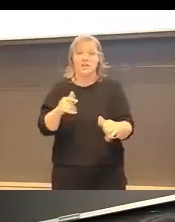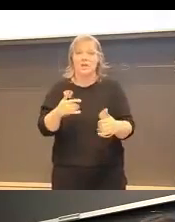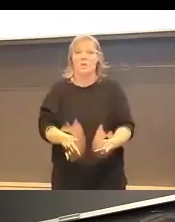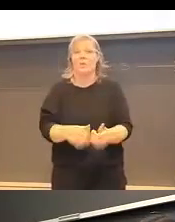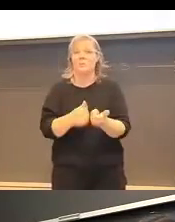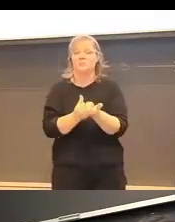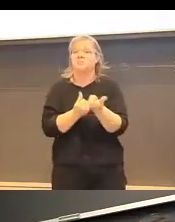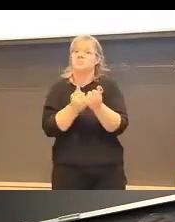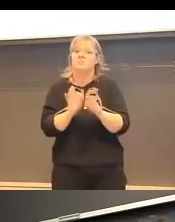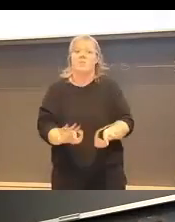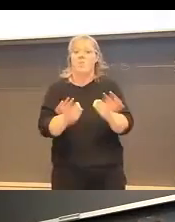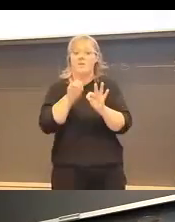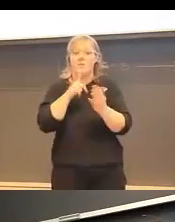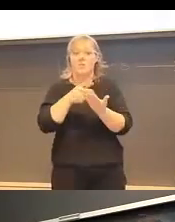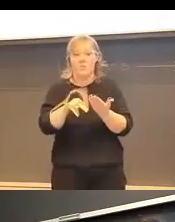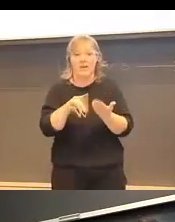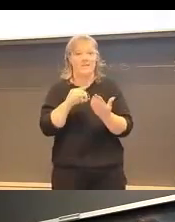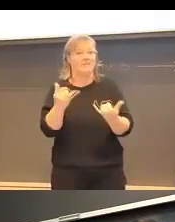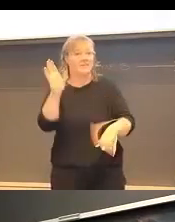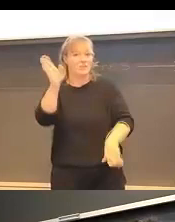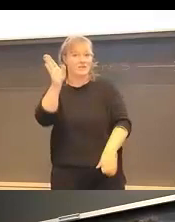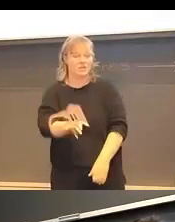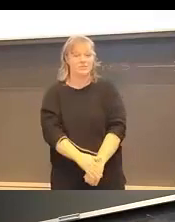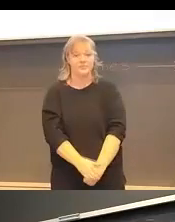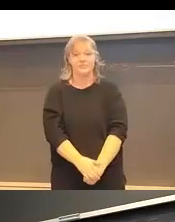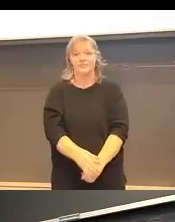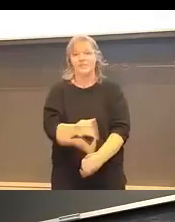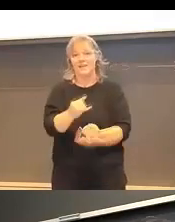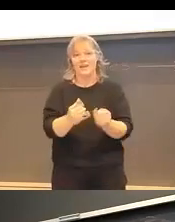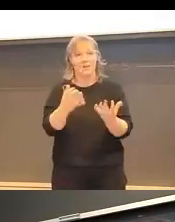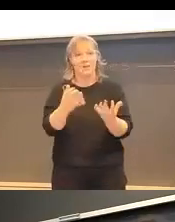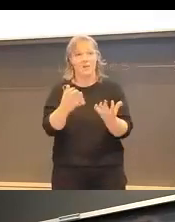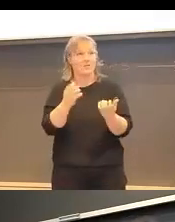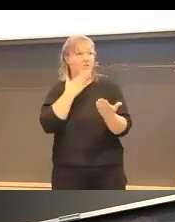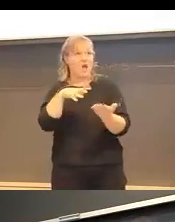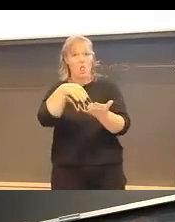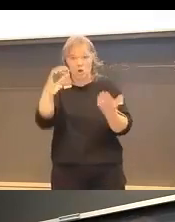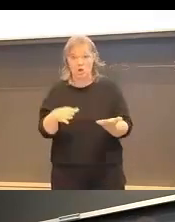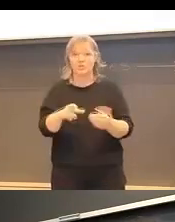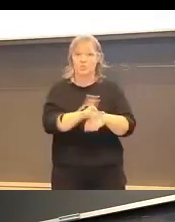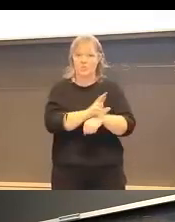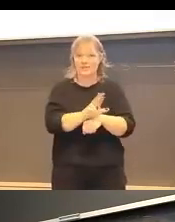to today's presentation finally we want to thank the Learners residents fellows faculty and teams